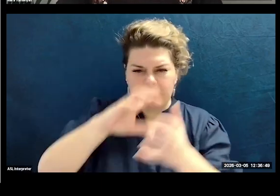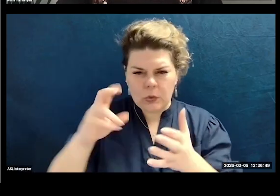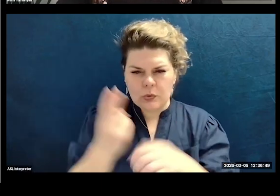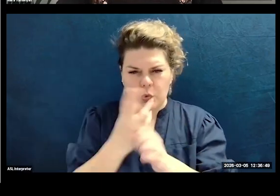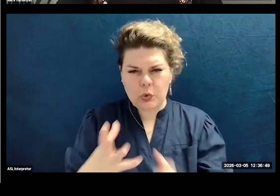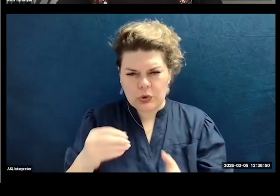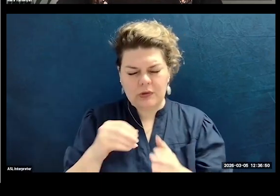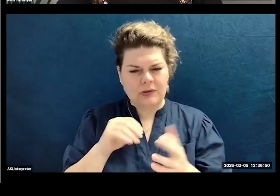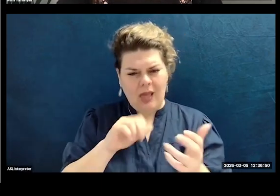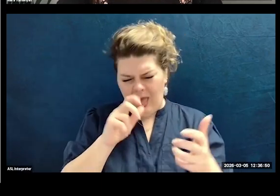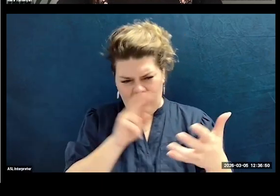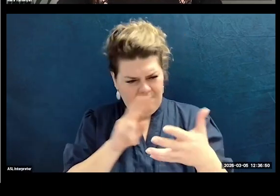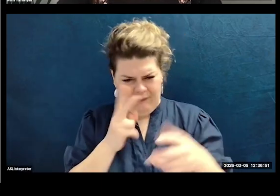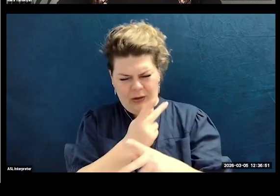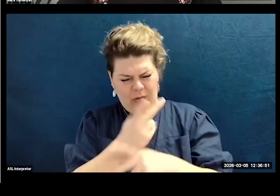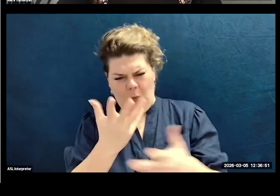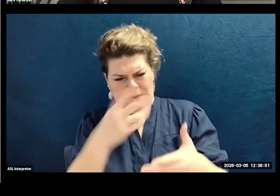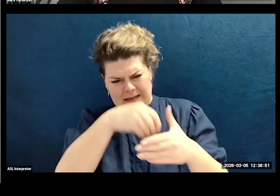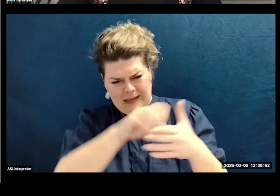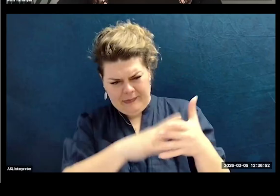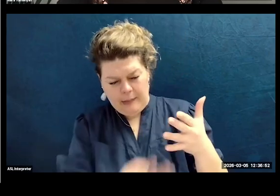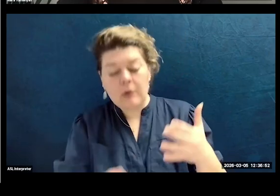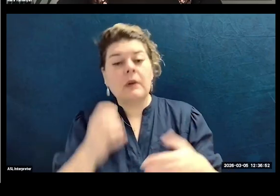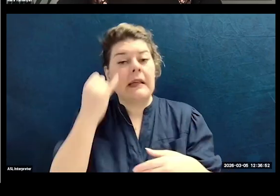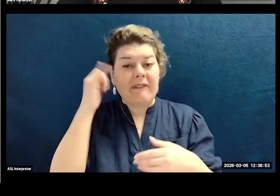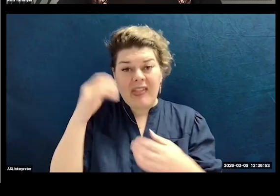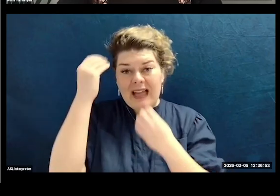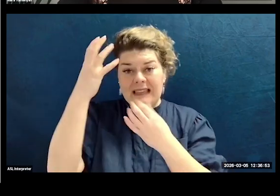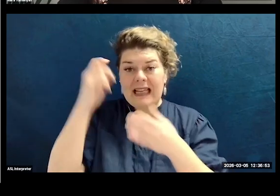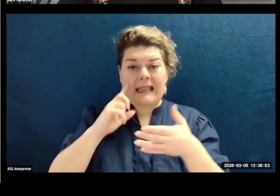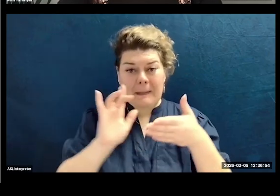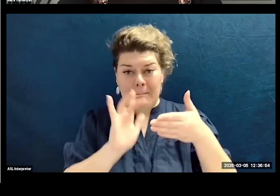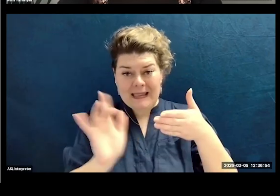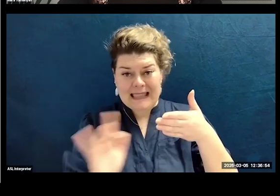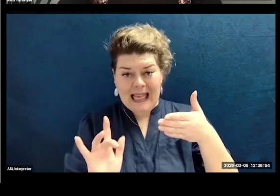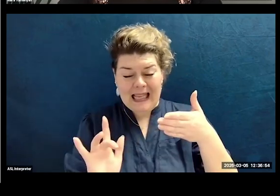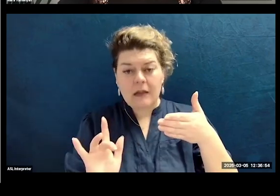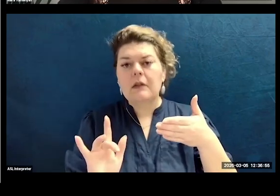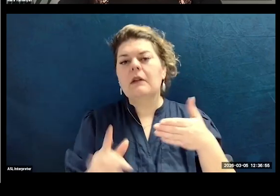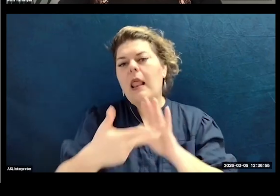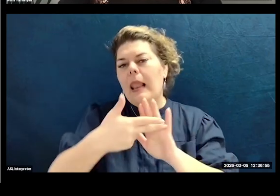So, it's recommended that if data is missing, then clearly label the cell with something